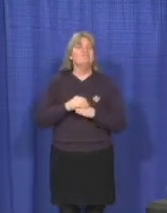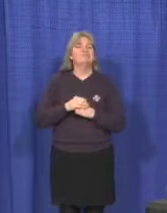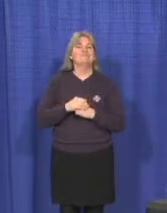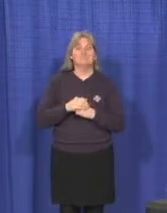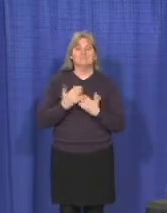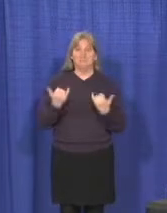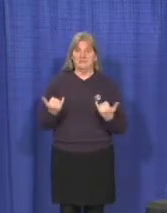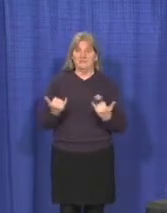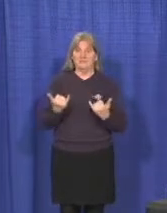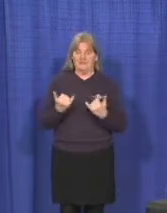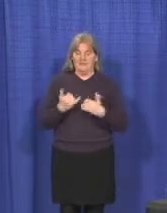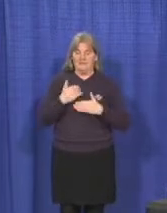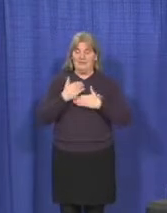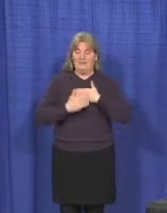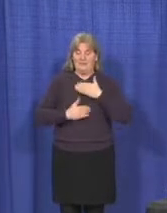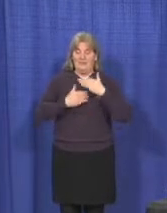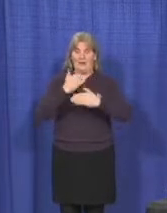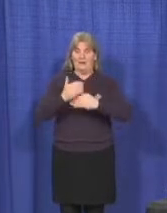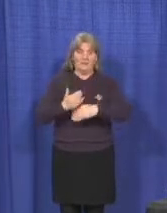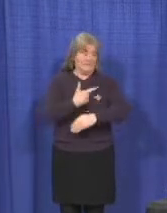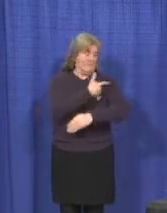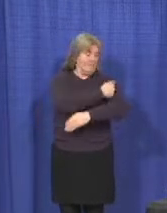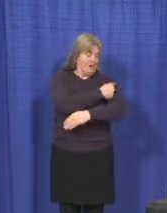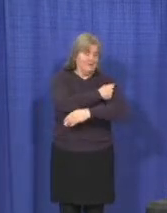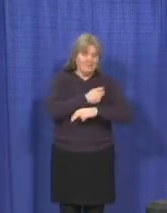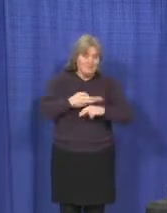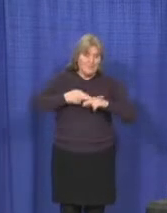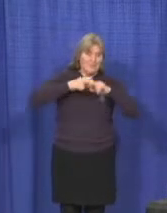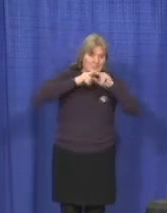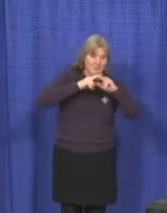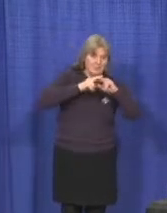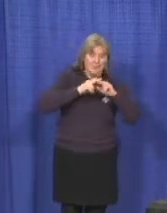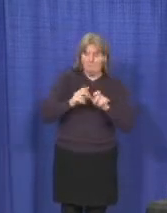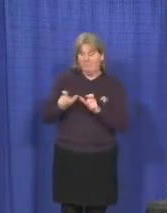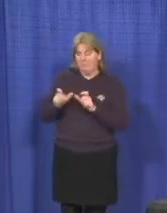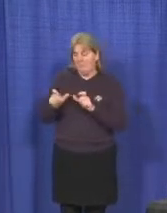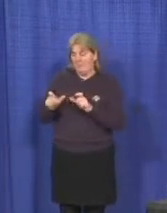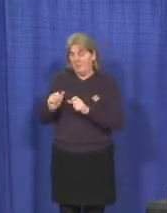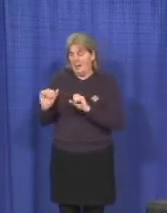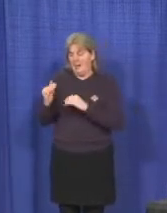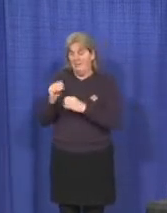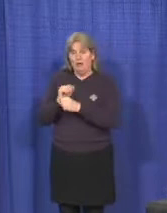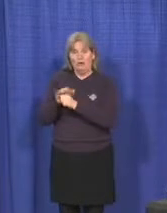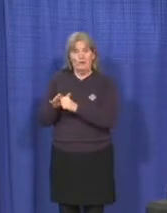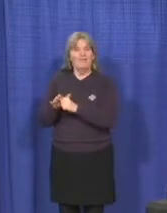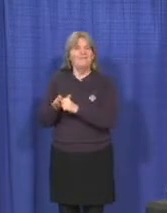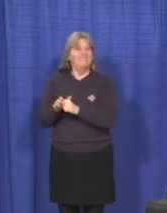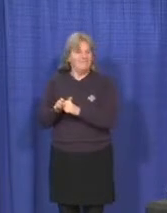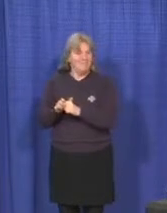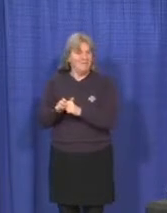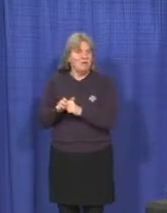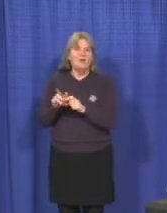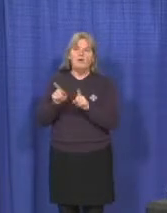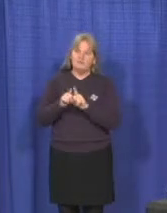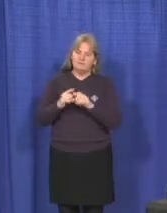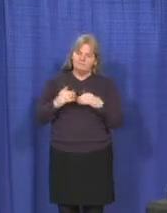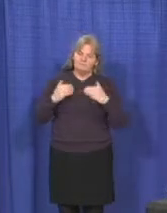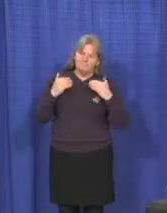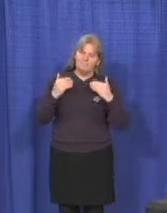our current progress in the vaccination campaign and we continue to push forward and